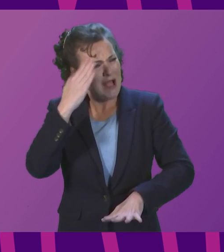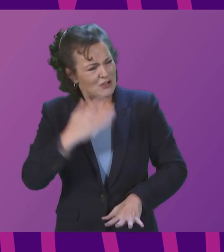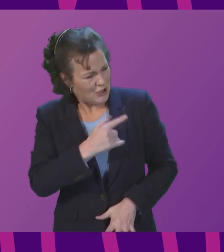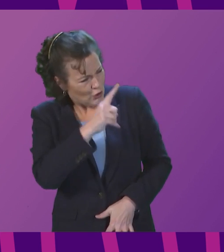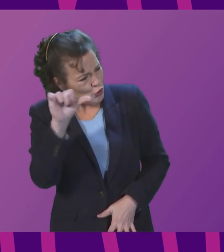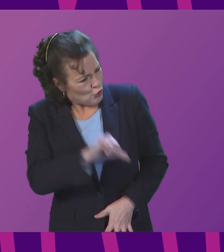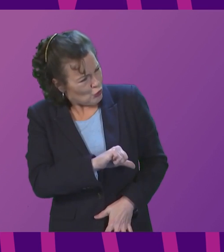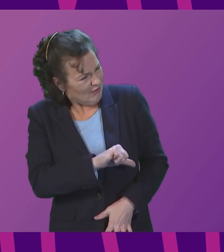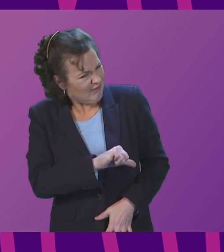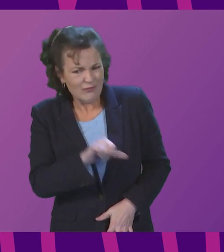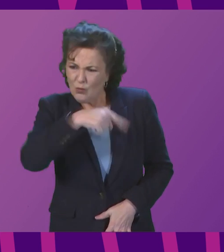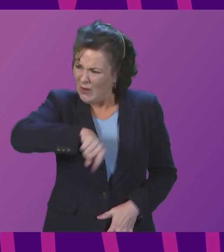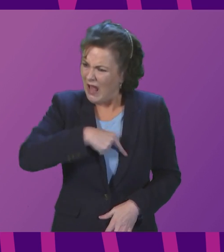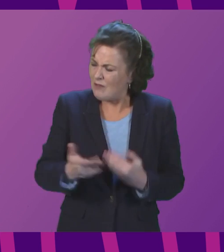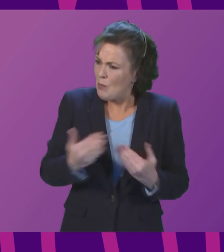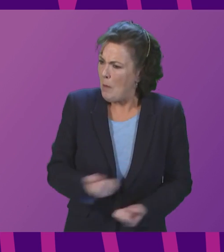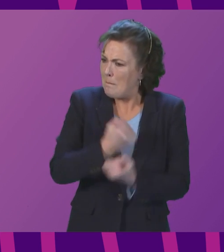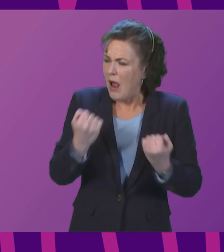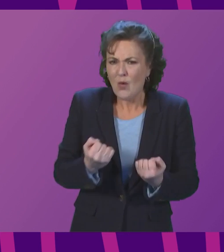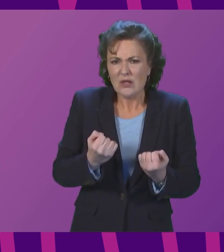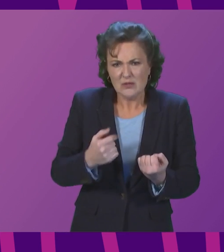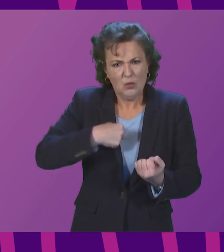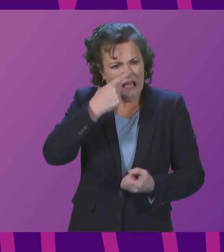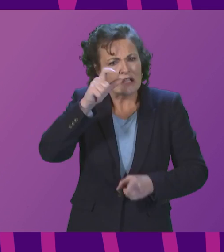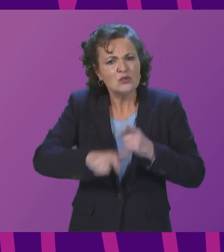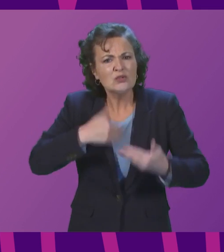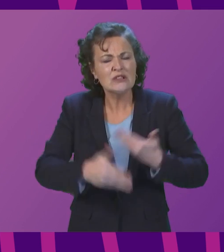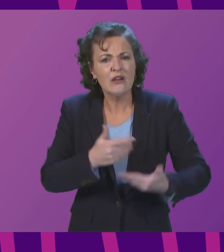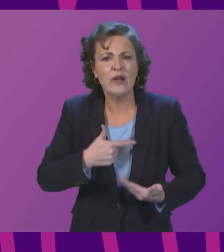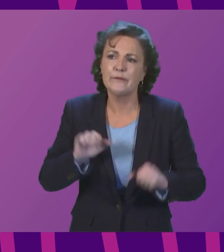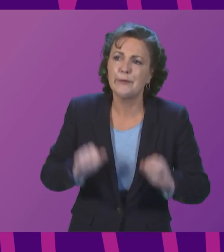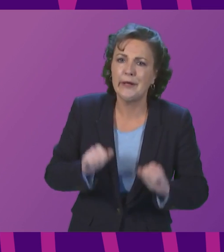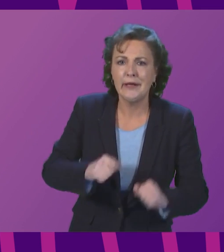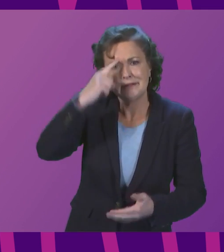the Scottish Government and the Scottish Parliament instead of their being left to Westminster, in the hands of Conservative Governments?